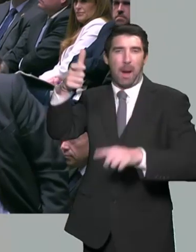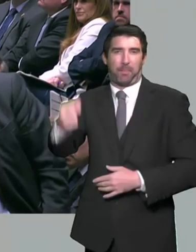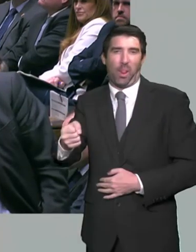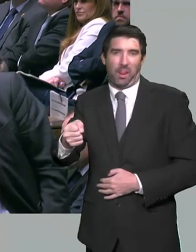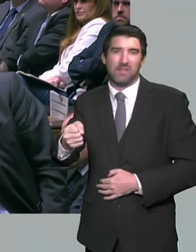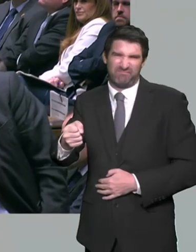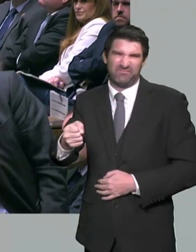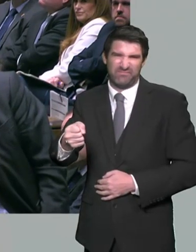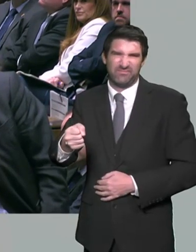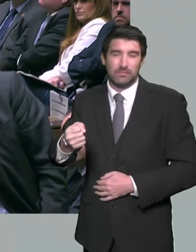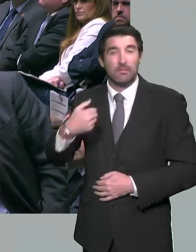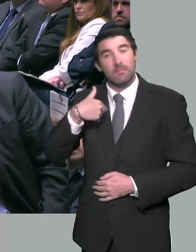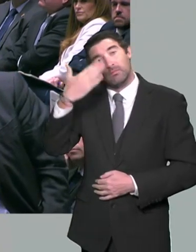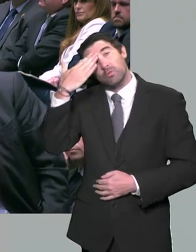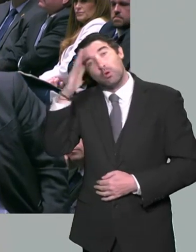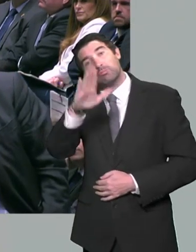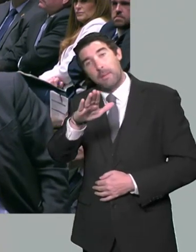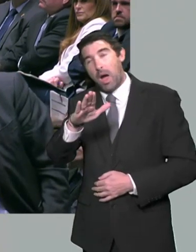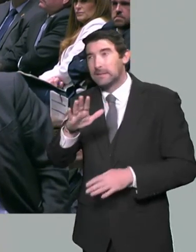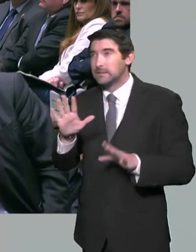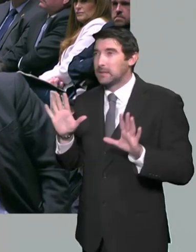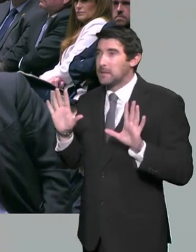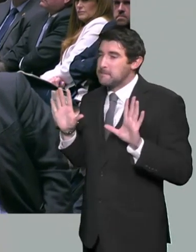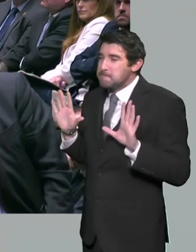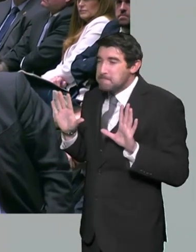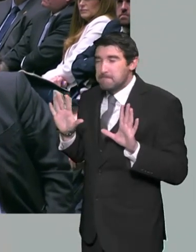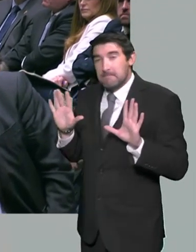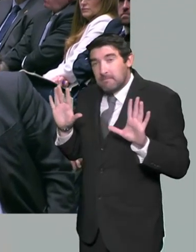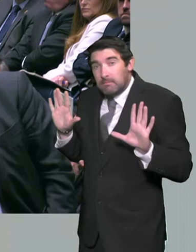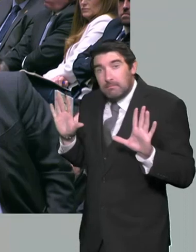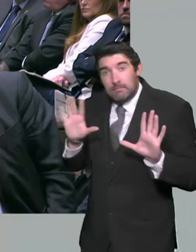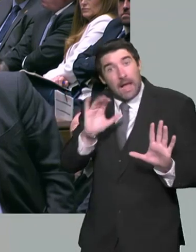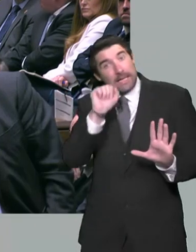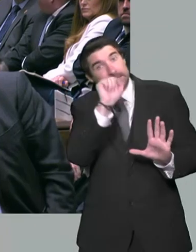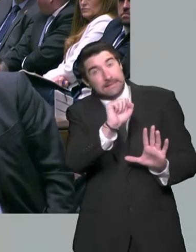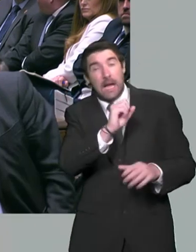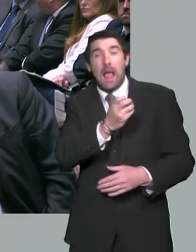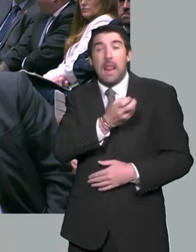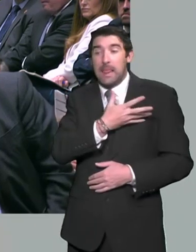continuously opposed. I will not say this interrogatively, Mr Speaker, but he has the chance now to clear this up.